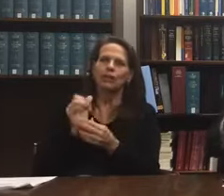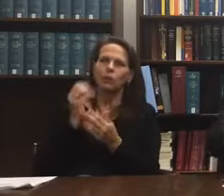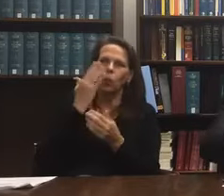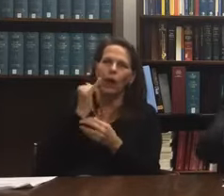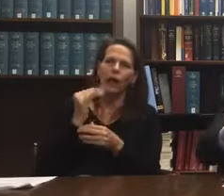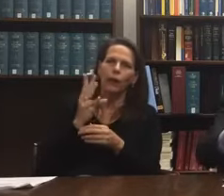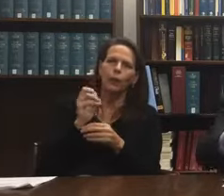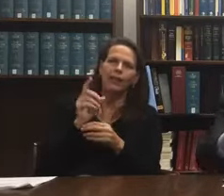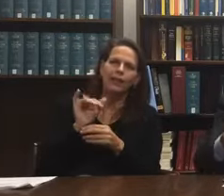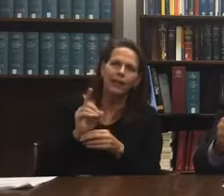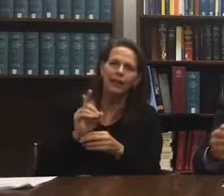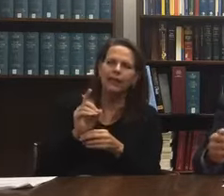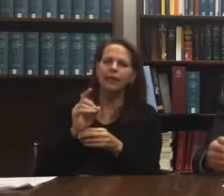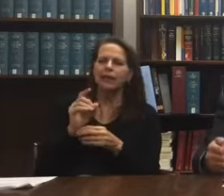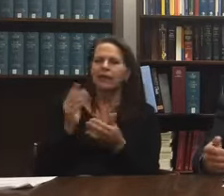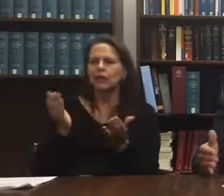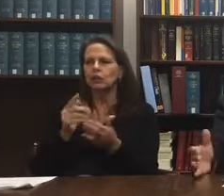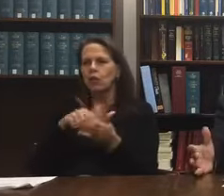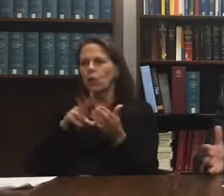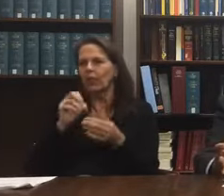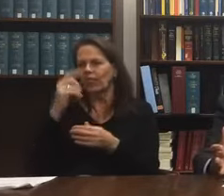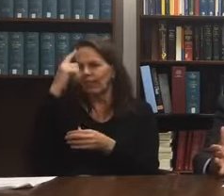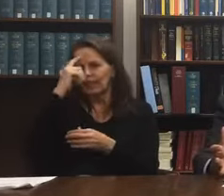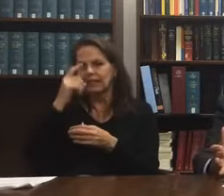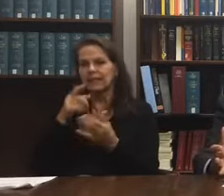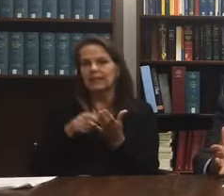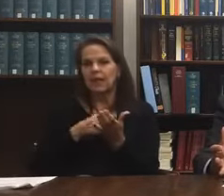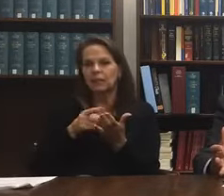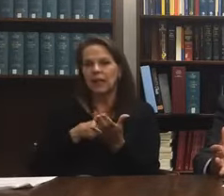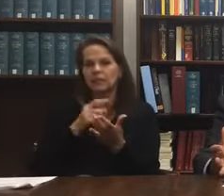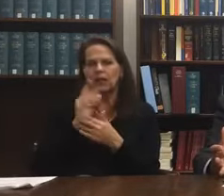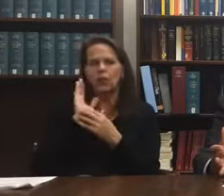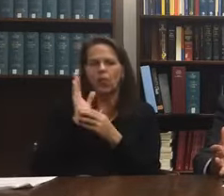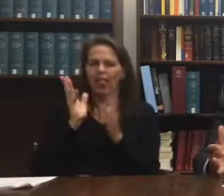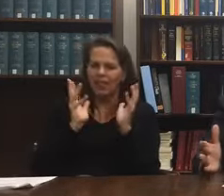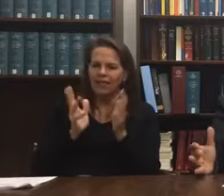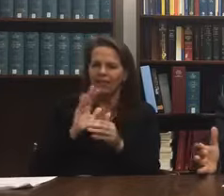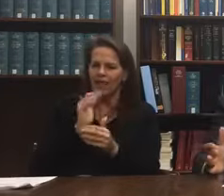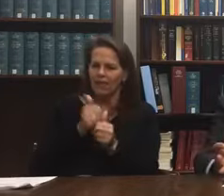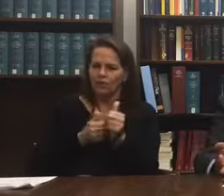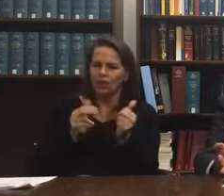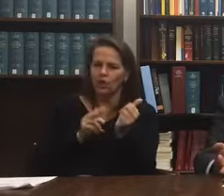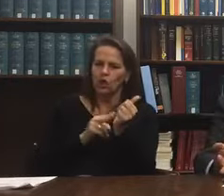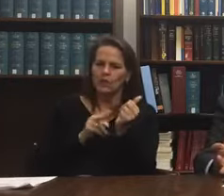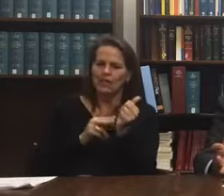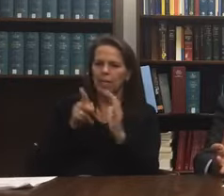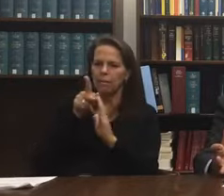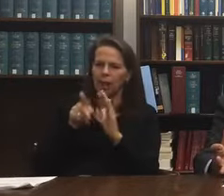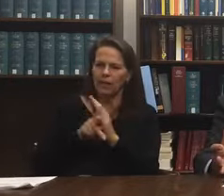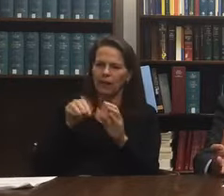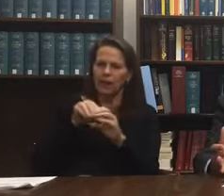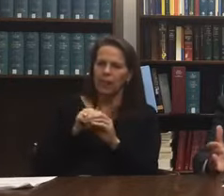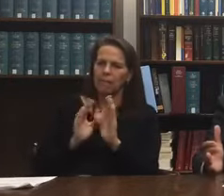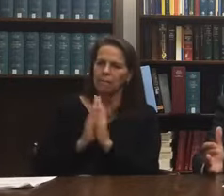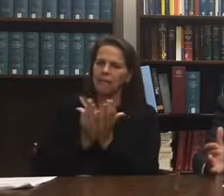we think and it's over sometimes they'll read every nursing policy in the manual whether it has anything to do with the decision or not and you just sort of